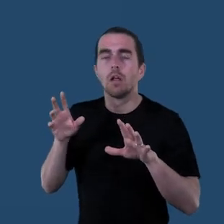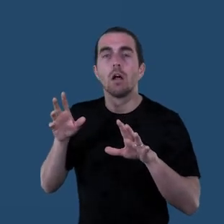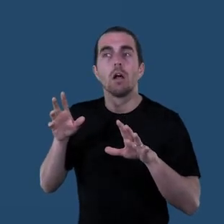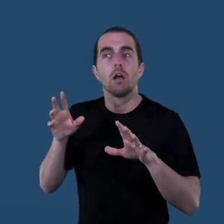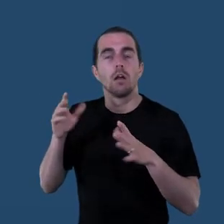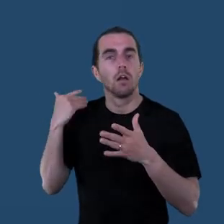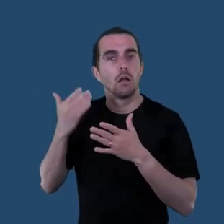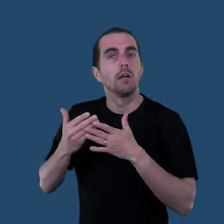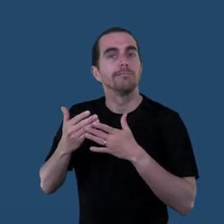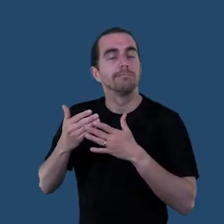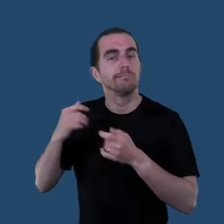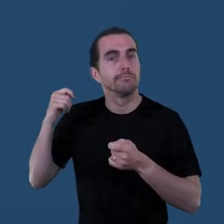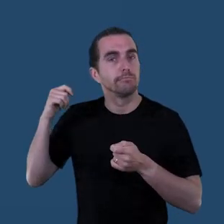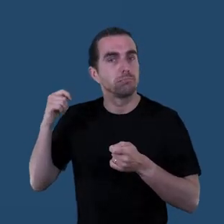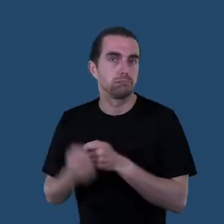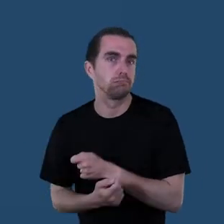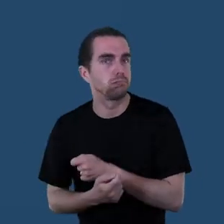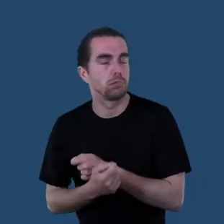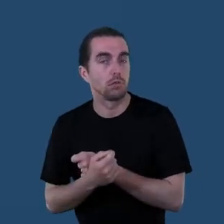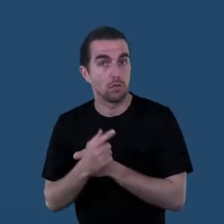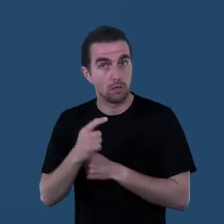But it's changing, and it's changing rapidly.